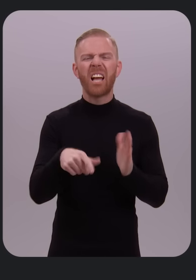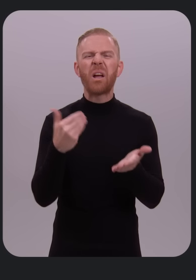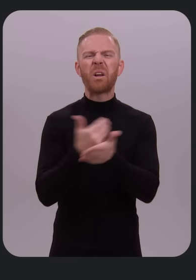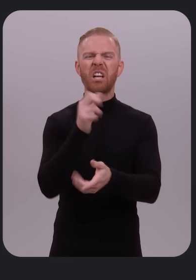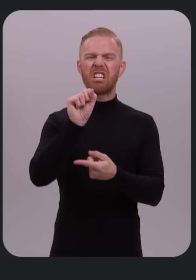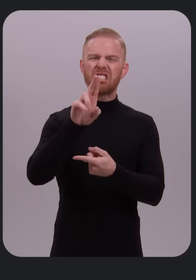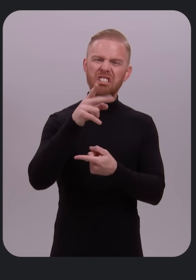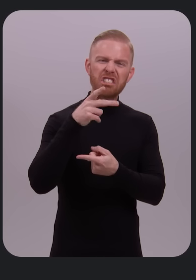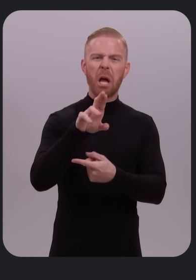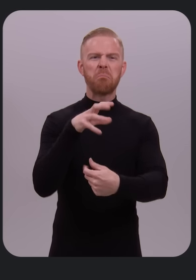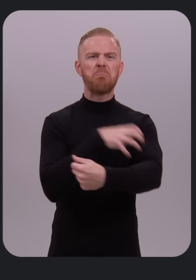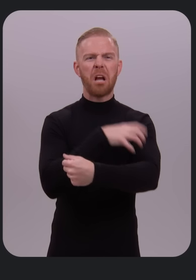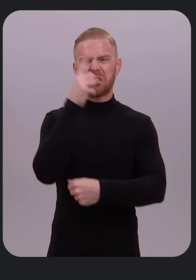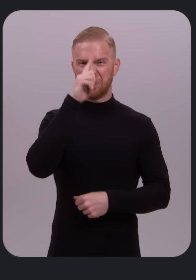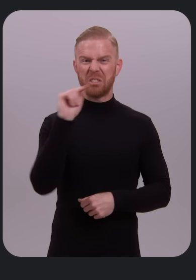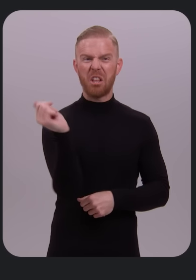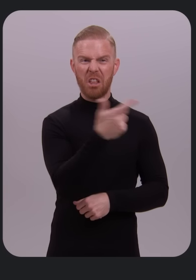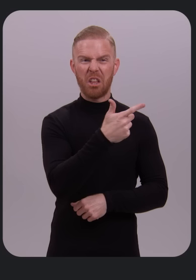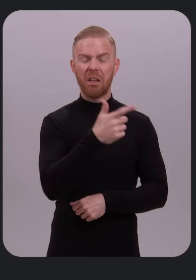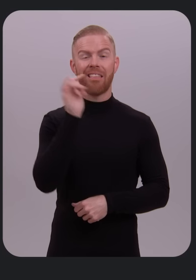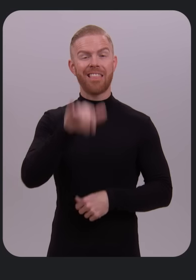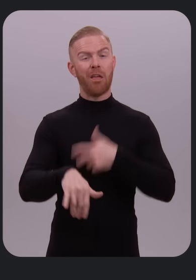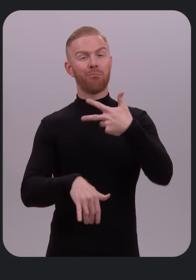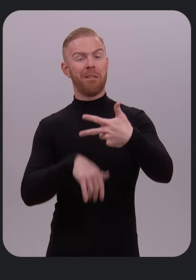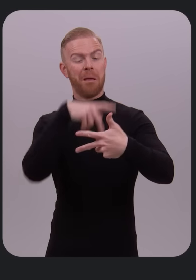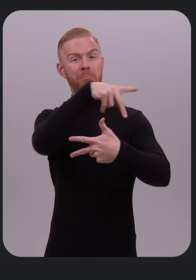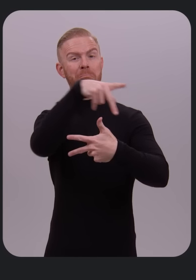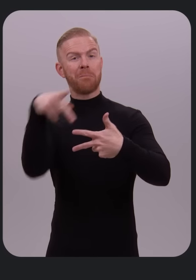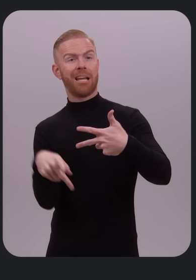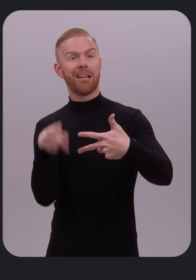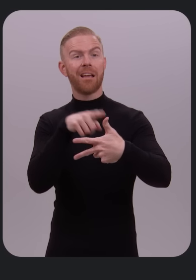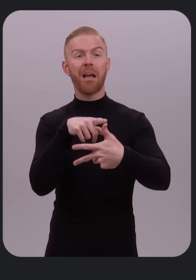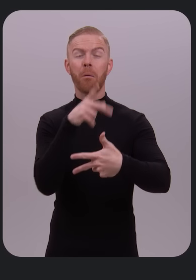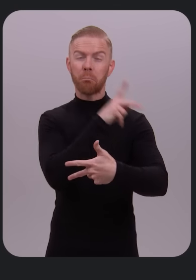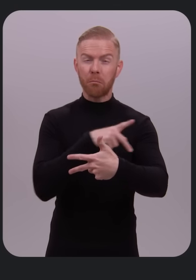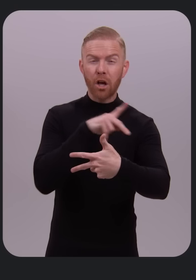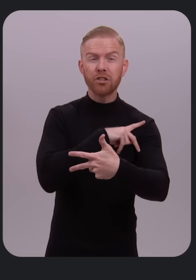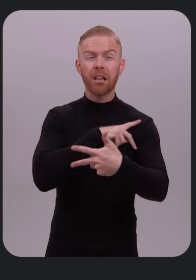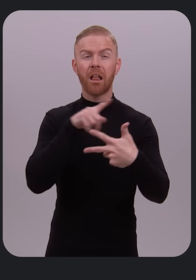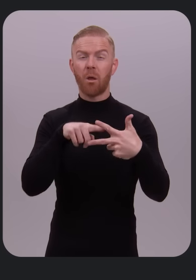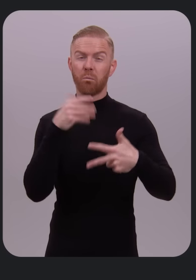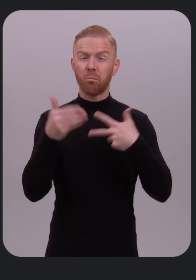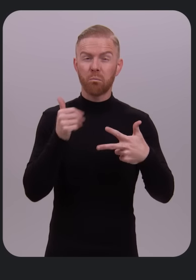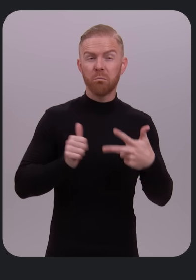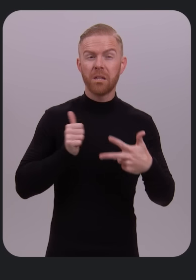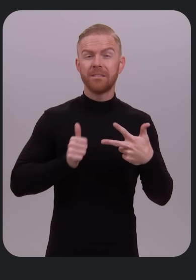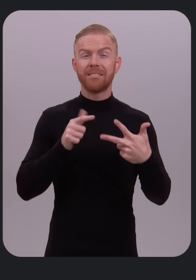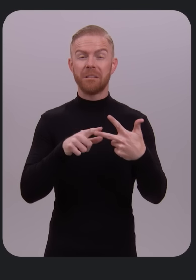And so these three P's, personal, proactive, and powerful, these are